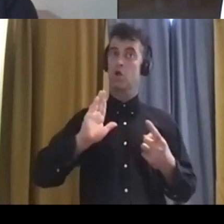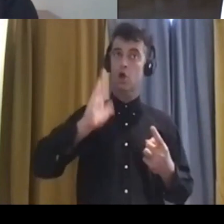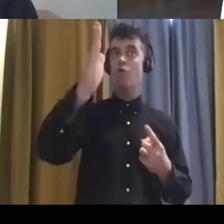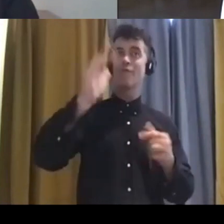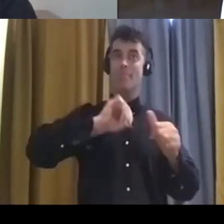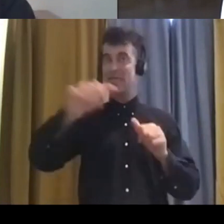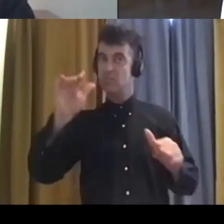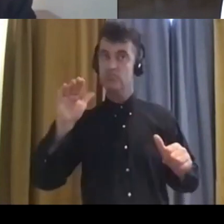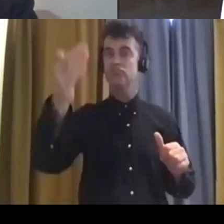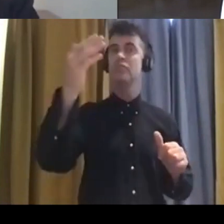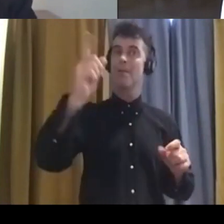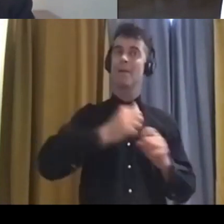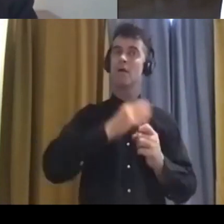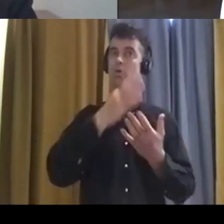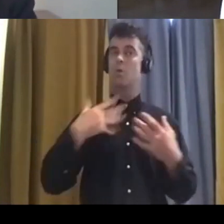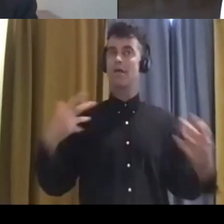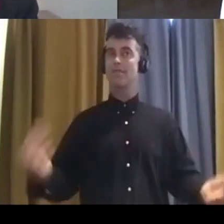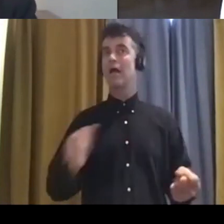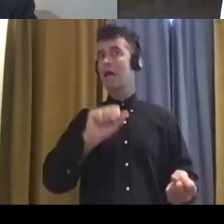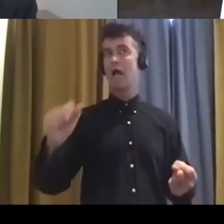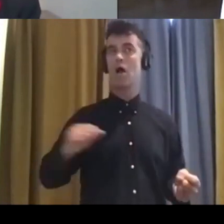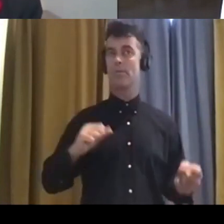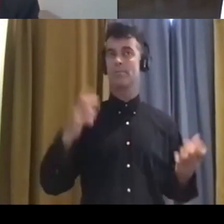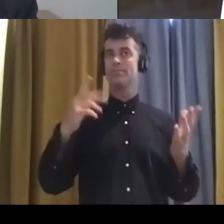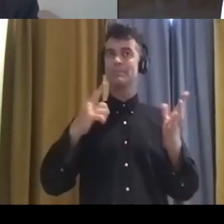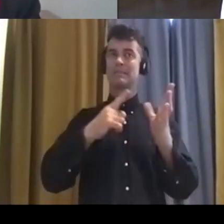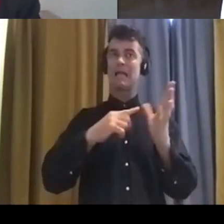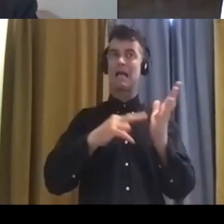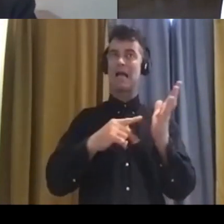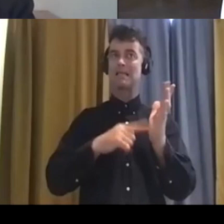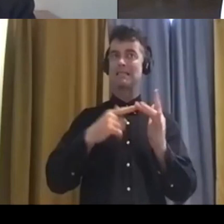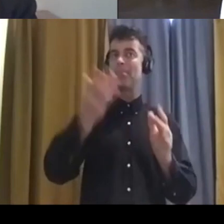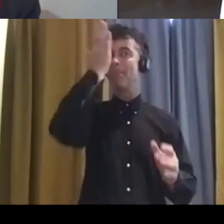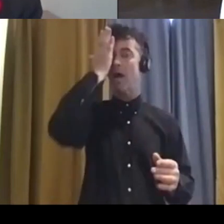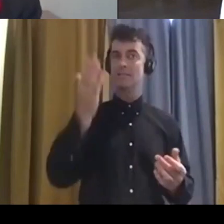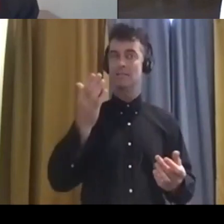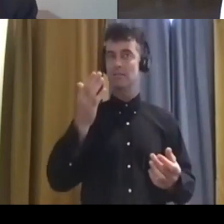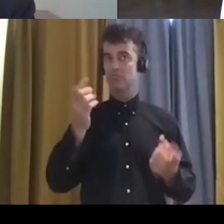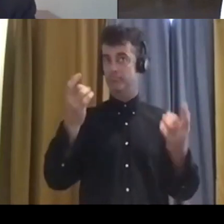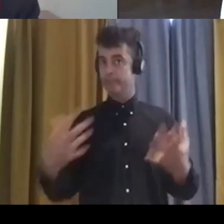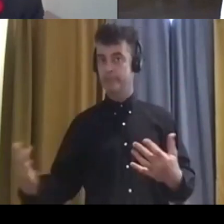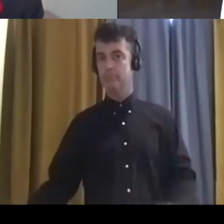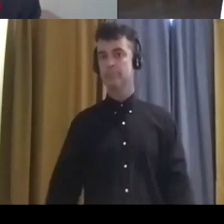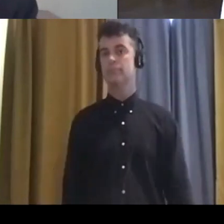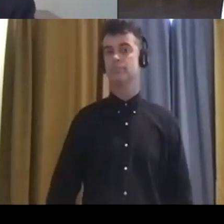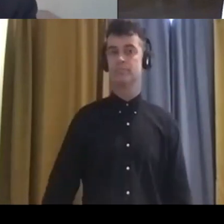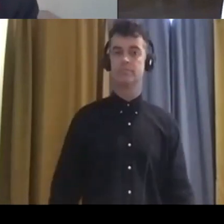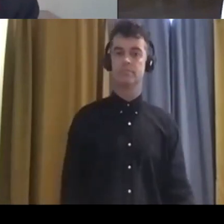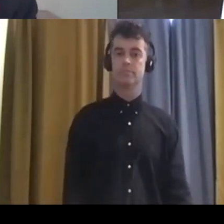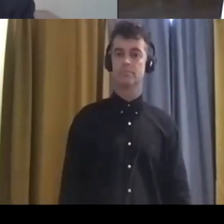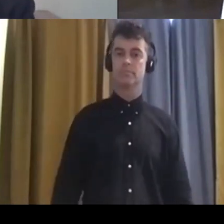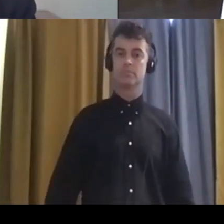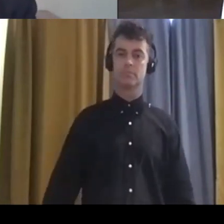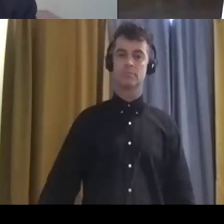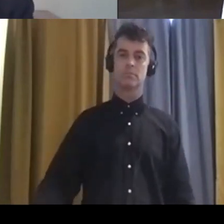that we have our our anti-bias kind of glasses on. So I don't think it's binary, I don't